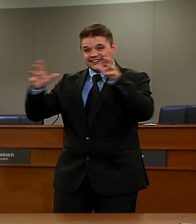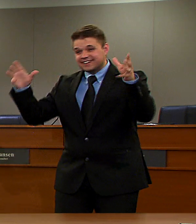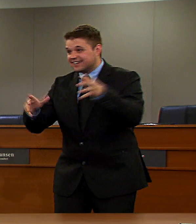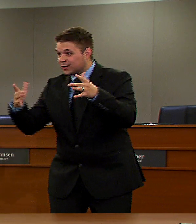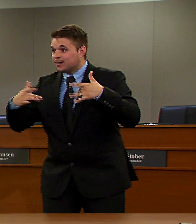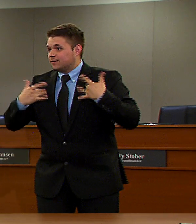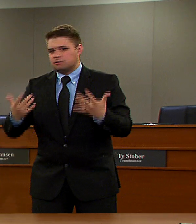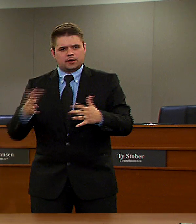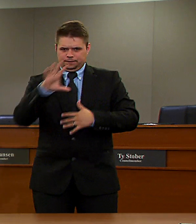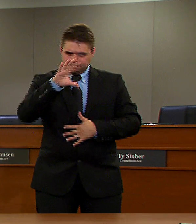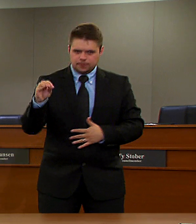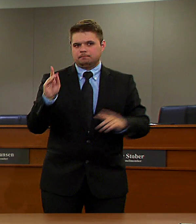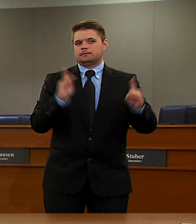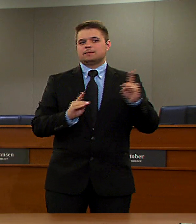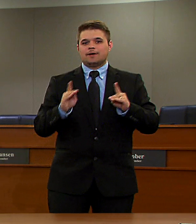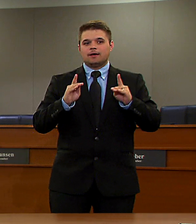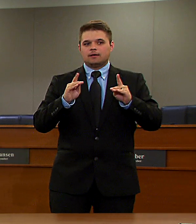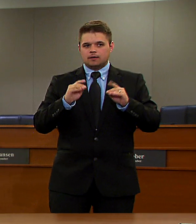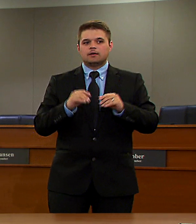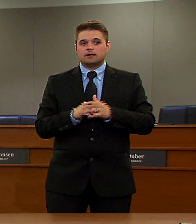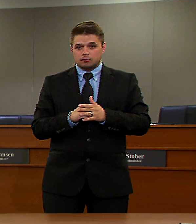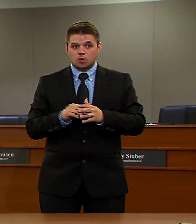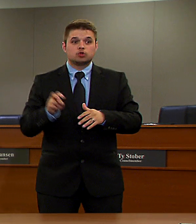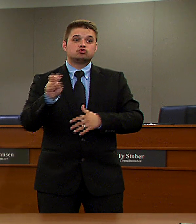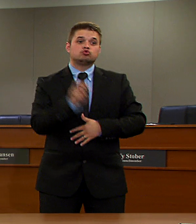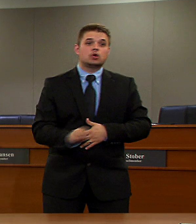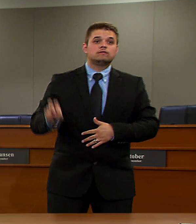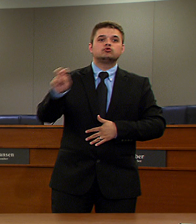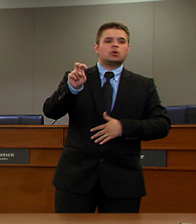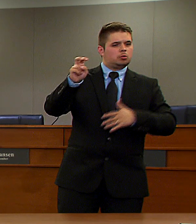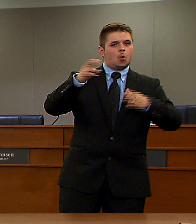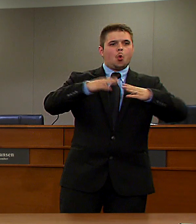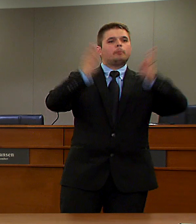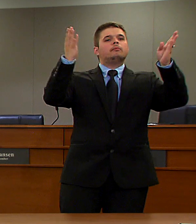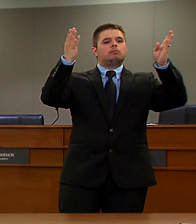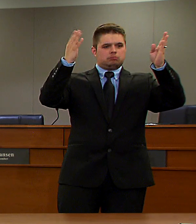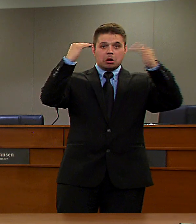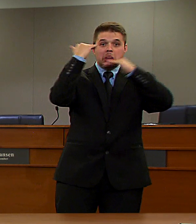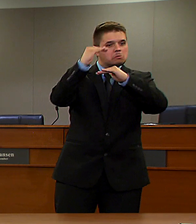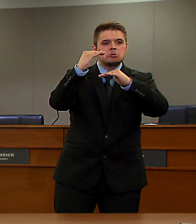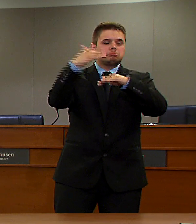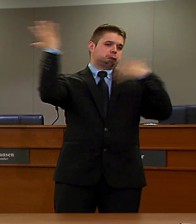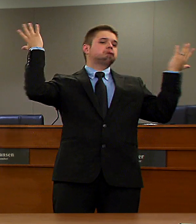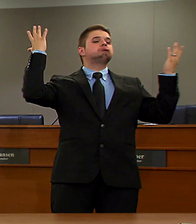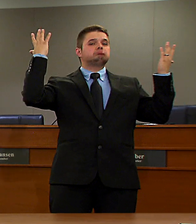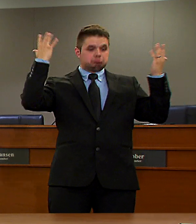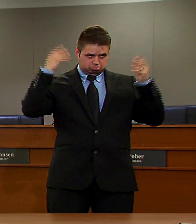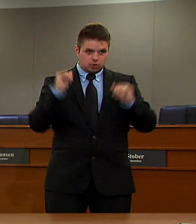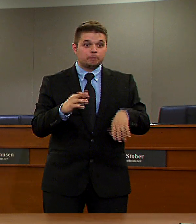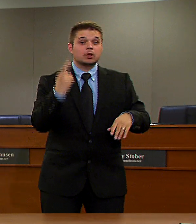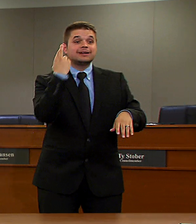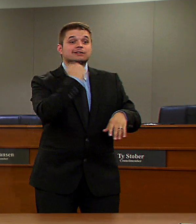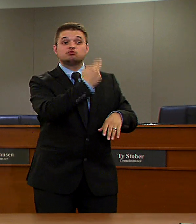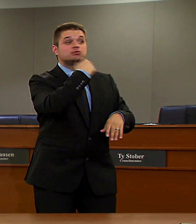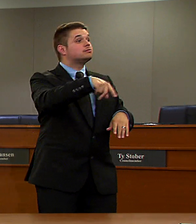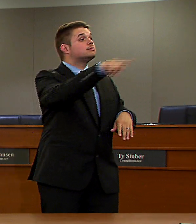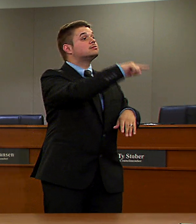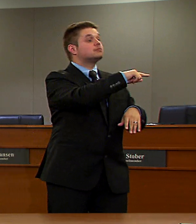Restaurants can operate at up to 75 percent capacity with table sizes capped at parties of 10.